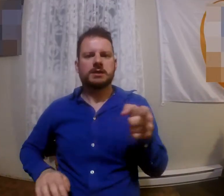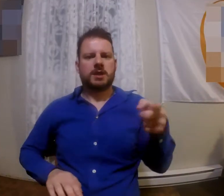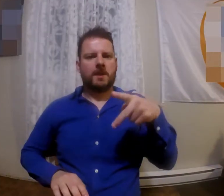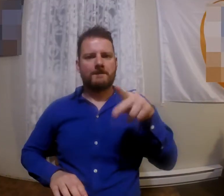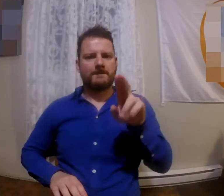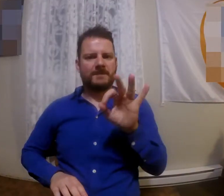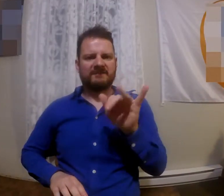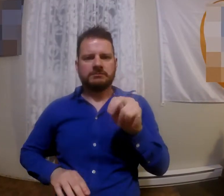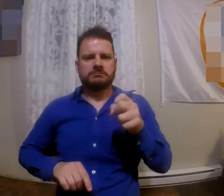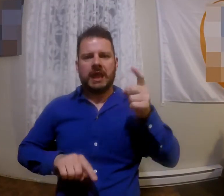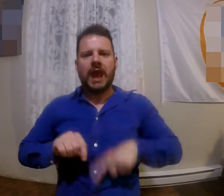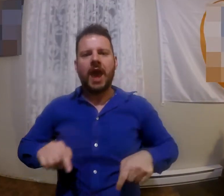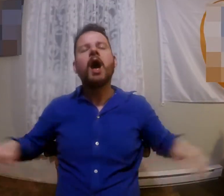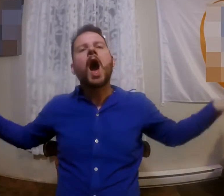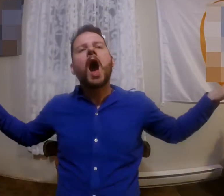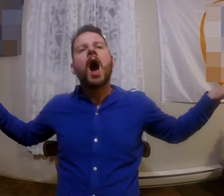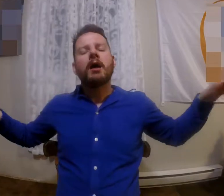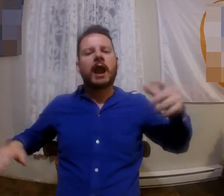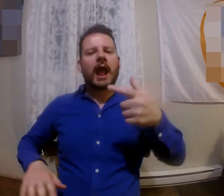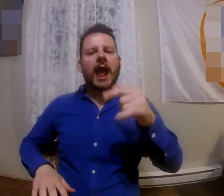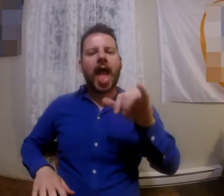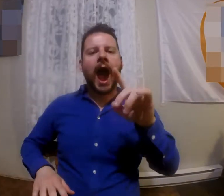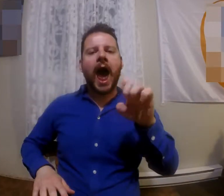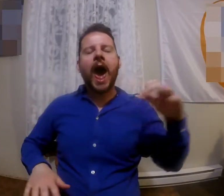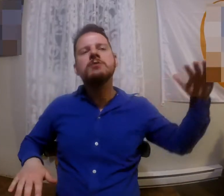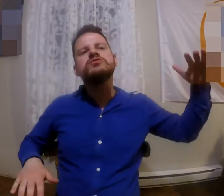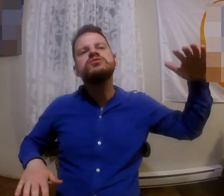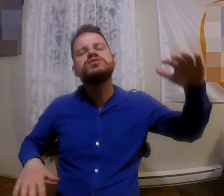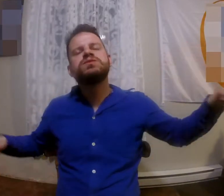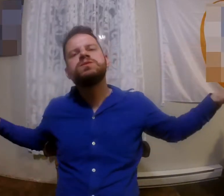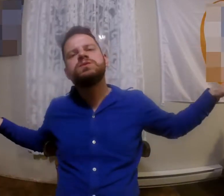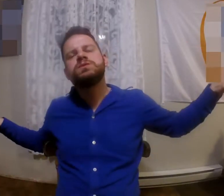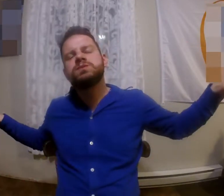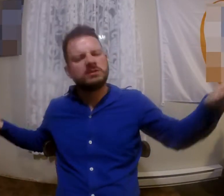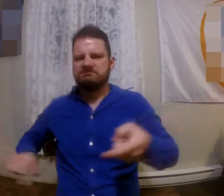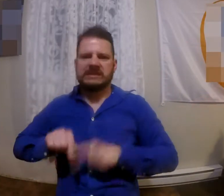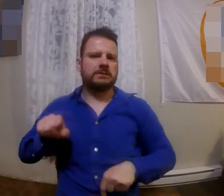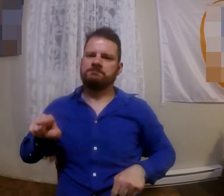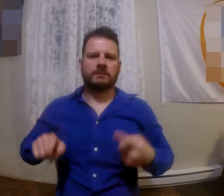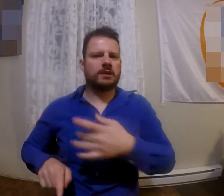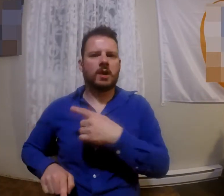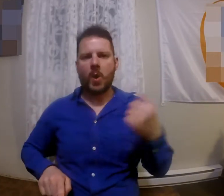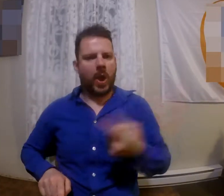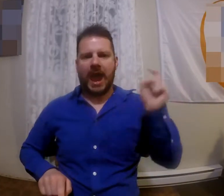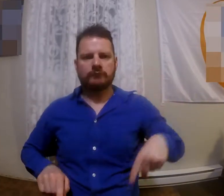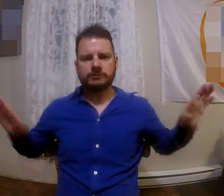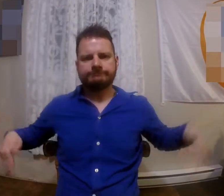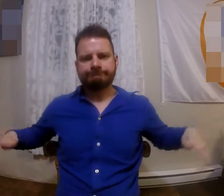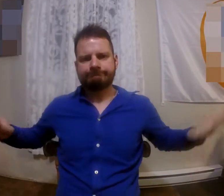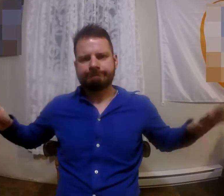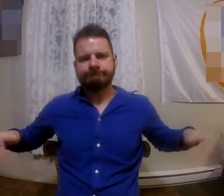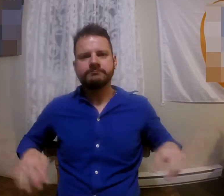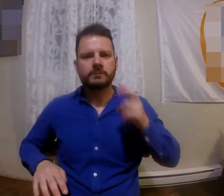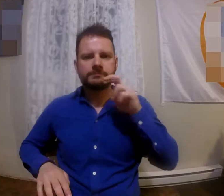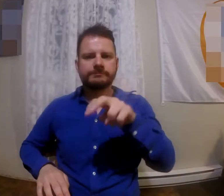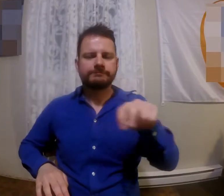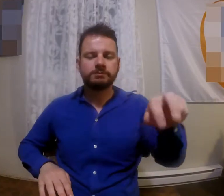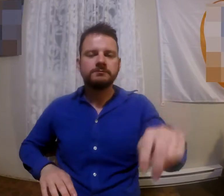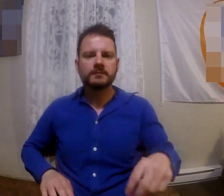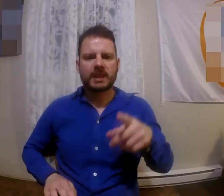A puffin cannot glide along in the air, they cannot do that. They have to flap all the way.